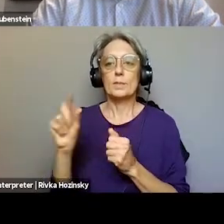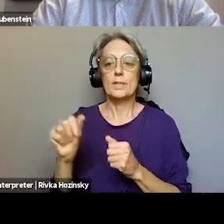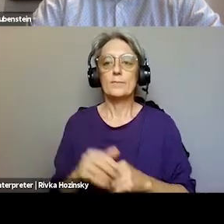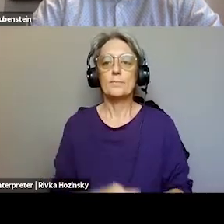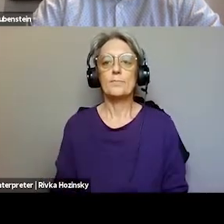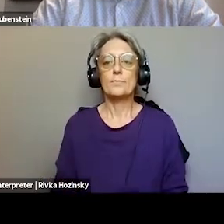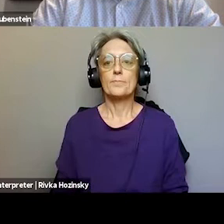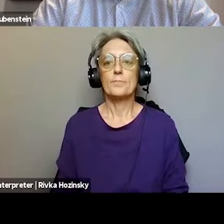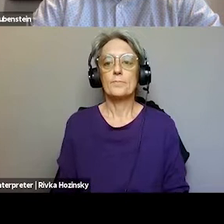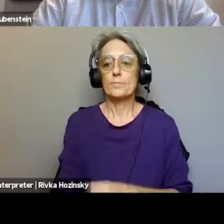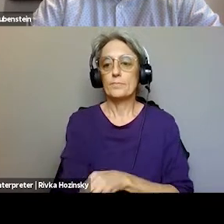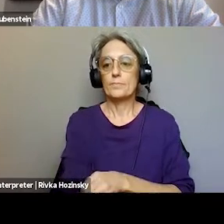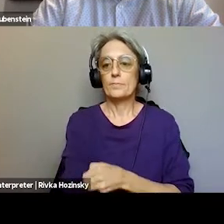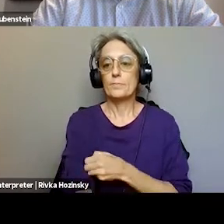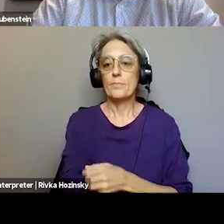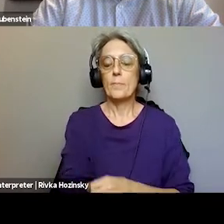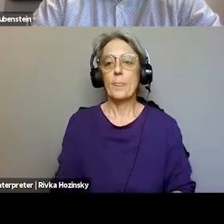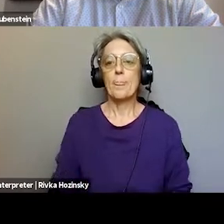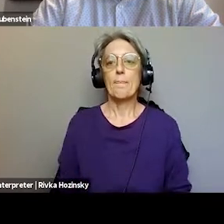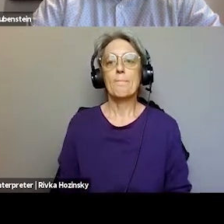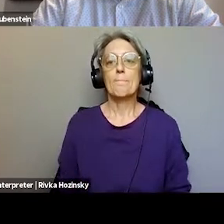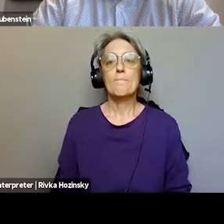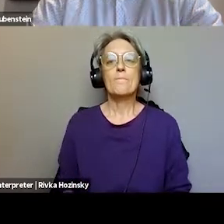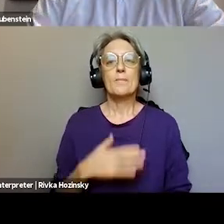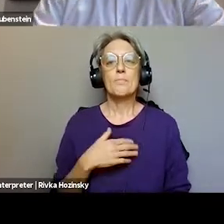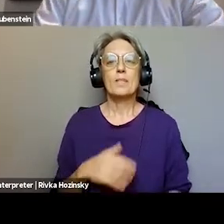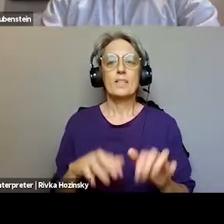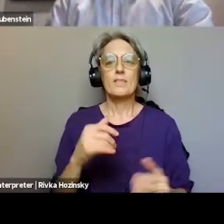While these presentations are going on, please send your questions and comments to Dr. Reichard.